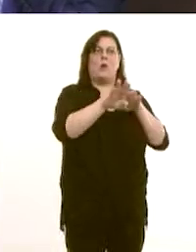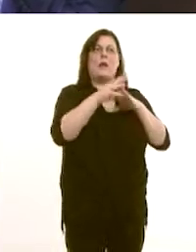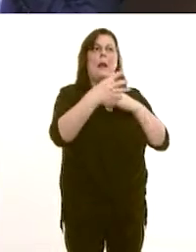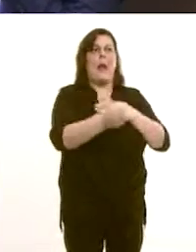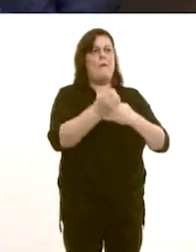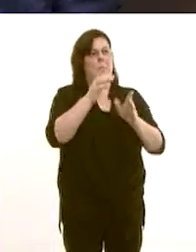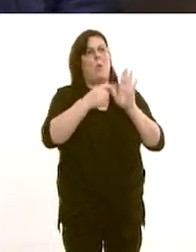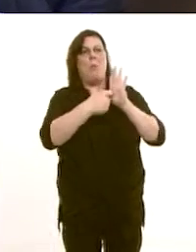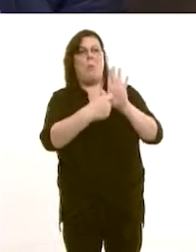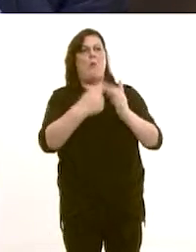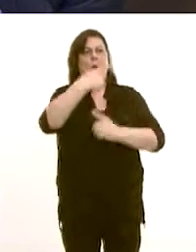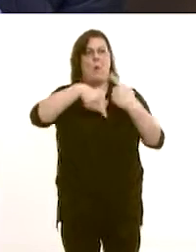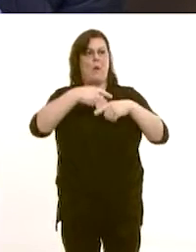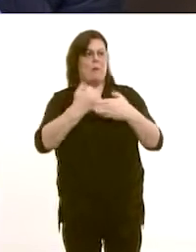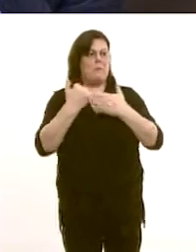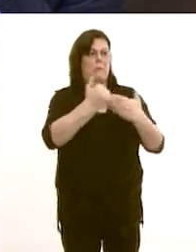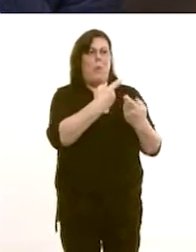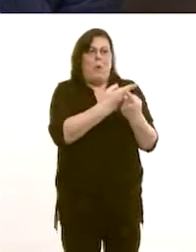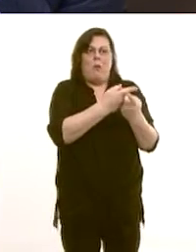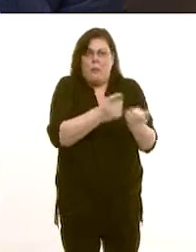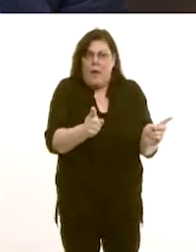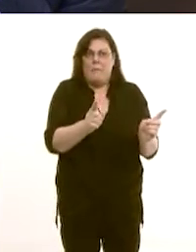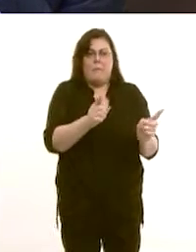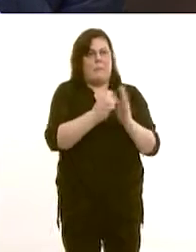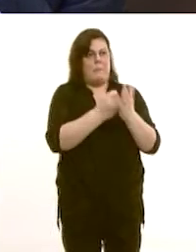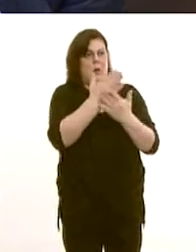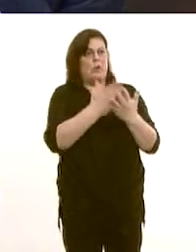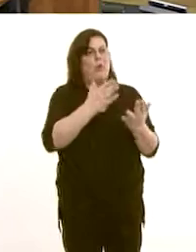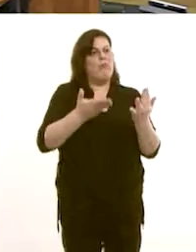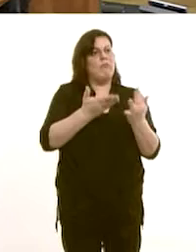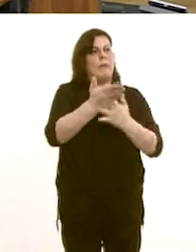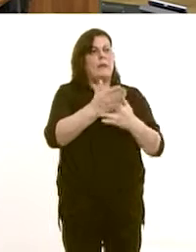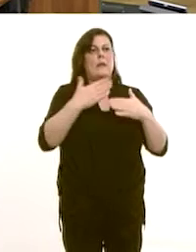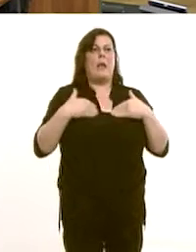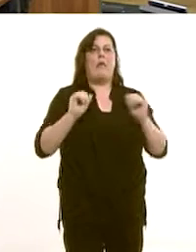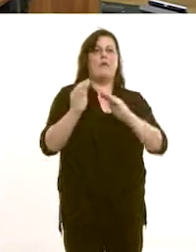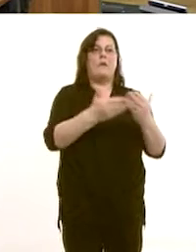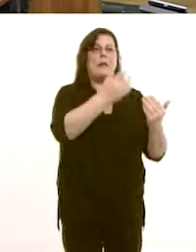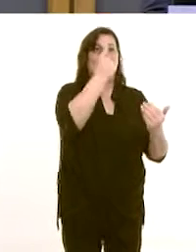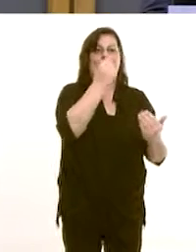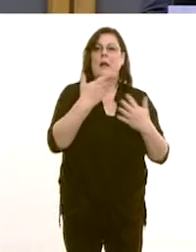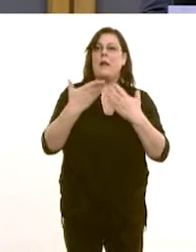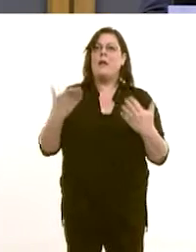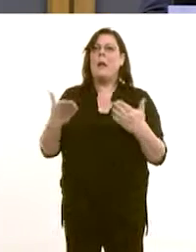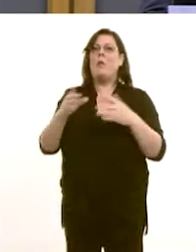that the people of Wales have access to the right level of services in the future. Y Llywydd / The Presiding Officer: We now move to questions from the party leaders and